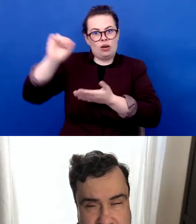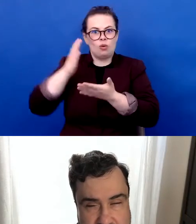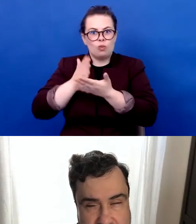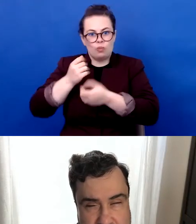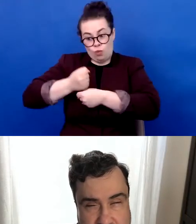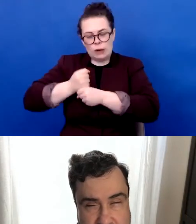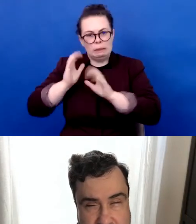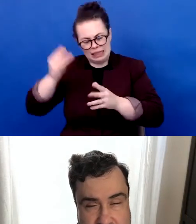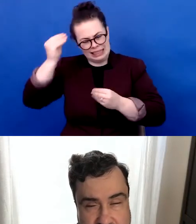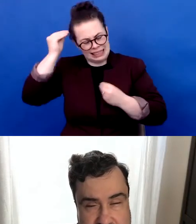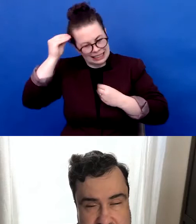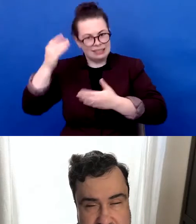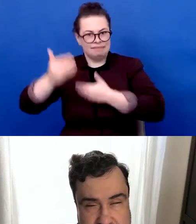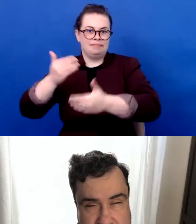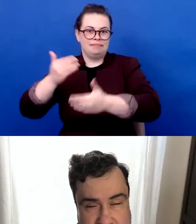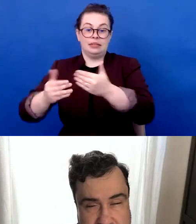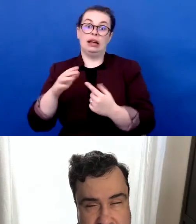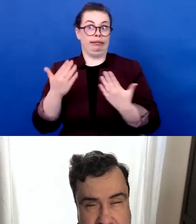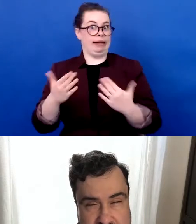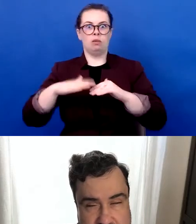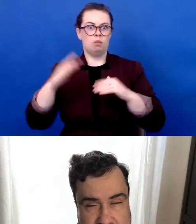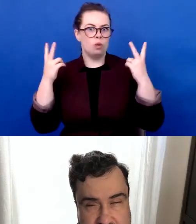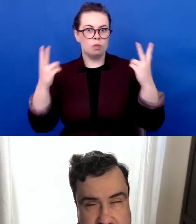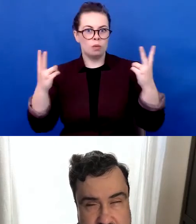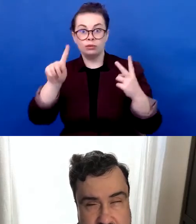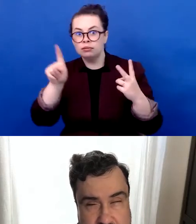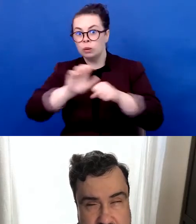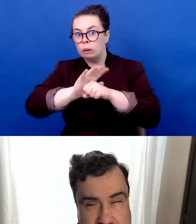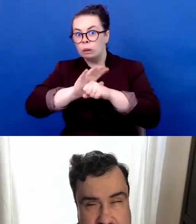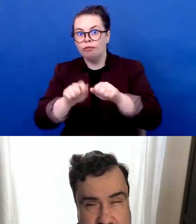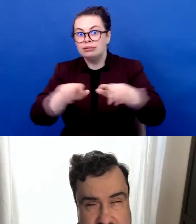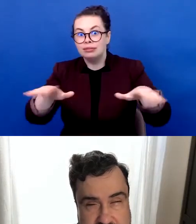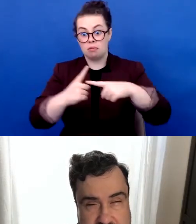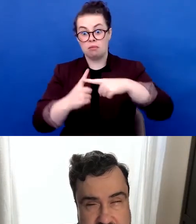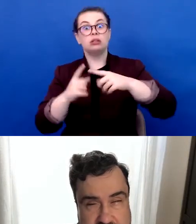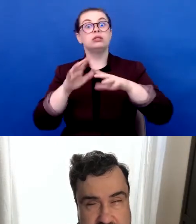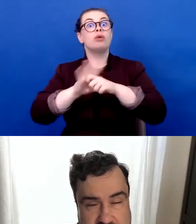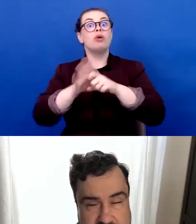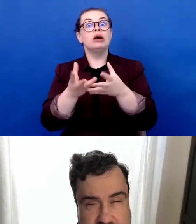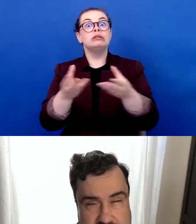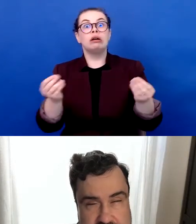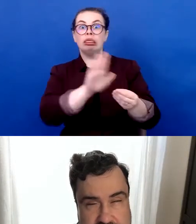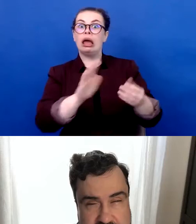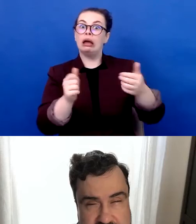the aftermath of the uh pandemic and continuing this process of the implementation of the sdgs